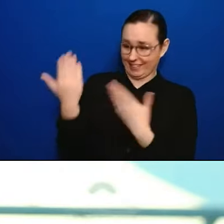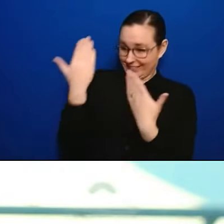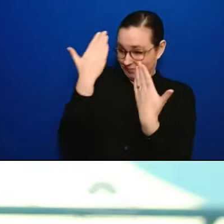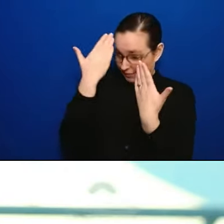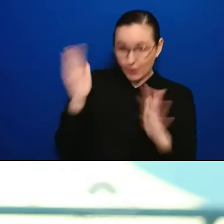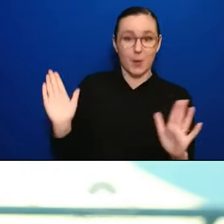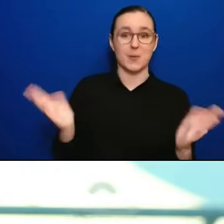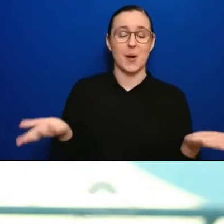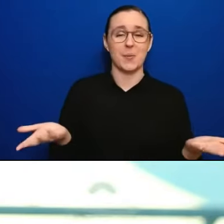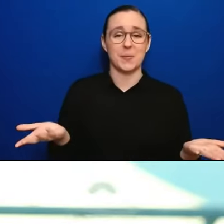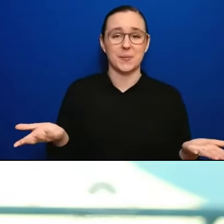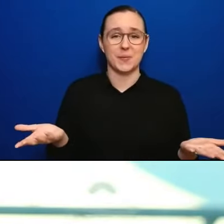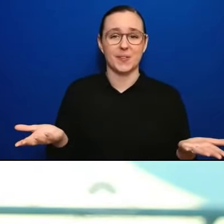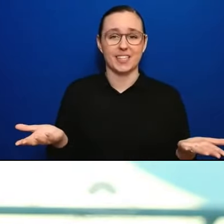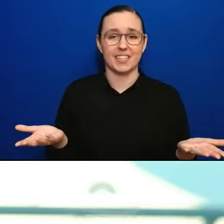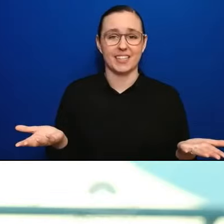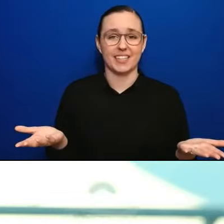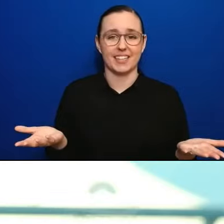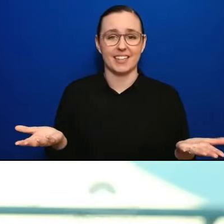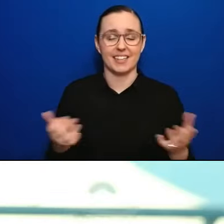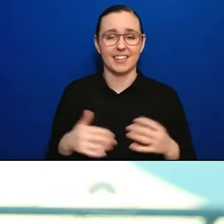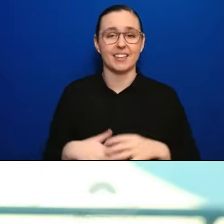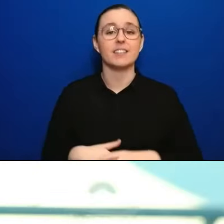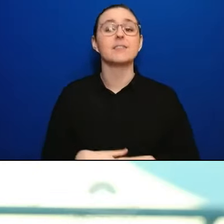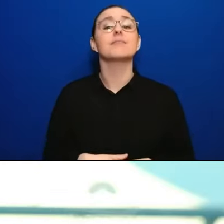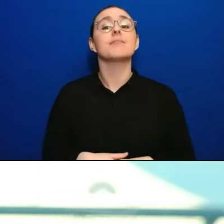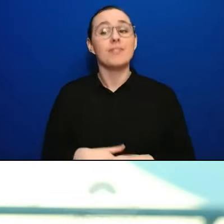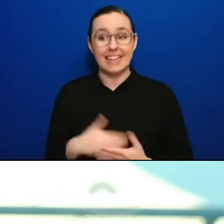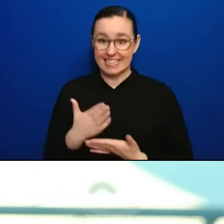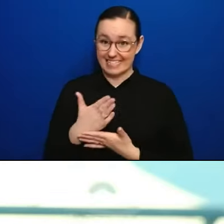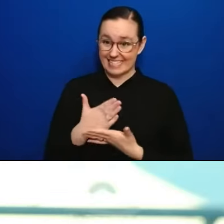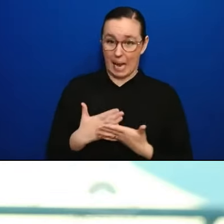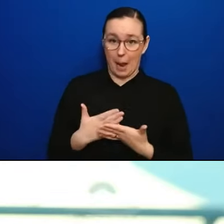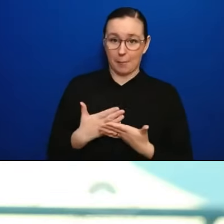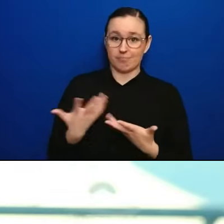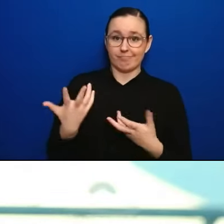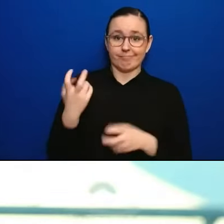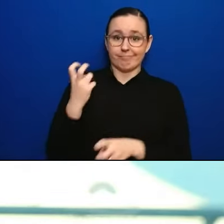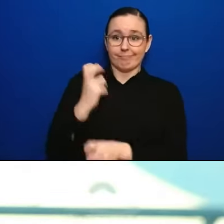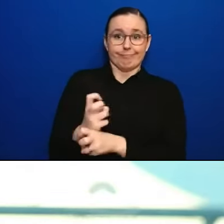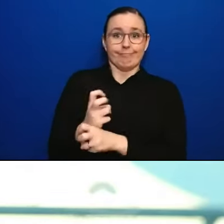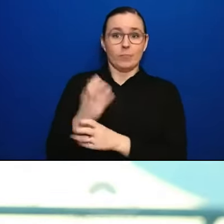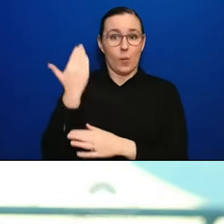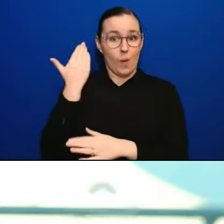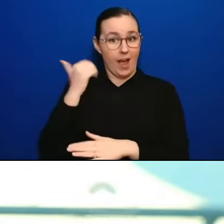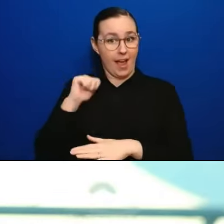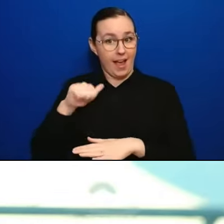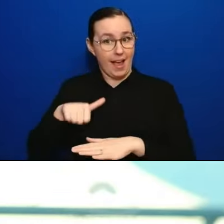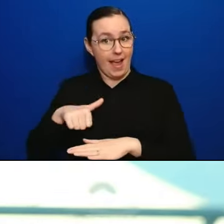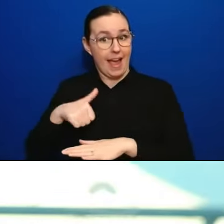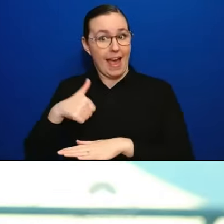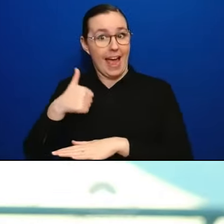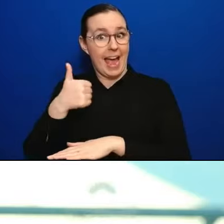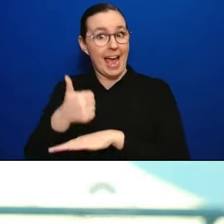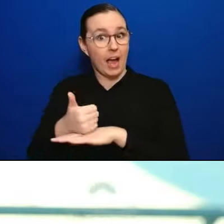had some of that here so there's a whole lot of things that we don't yet know.